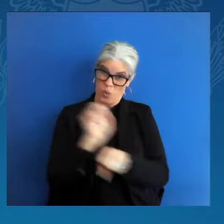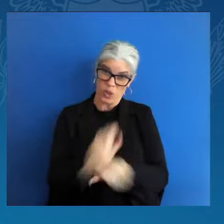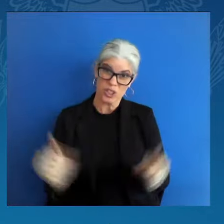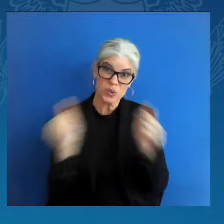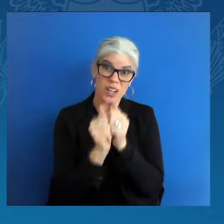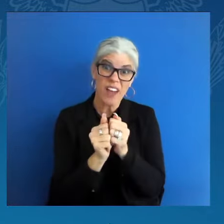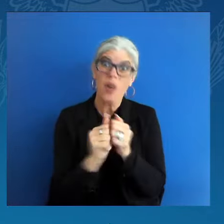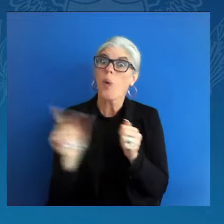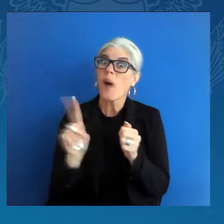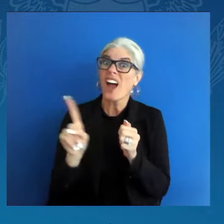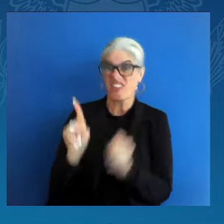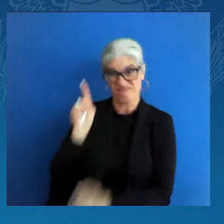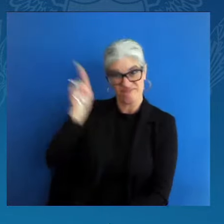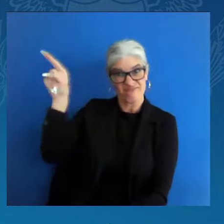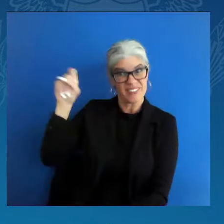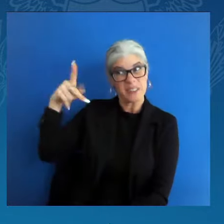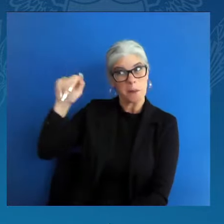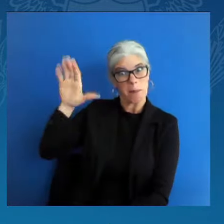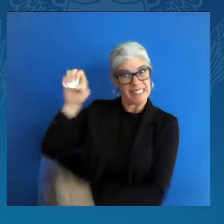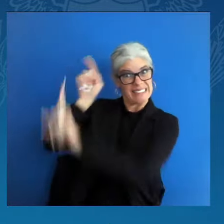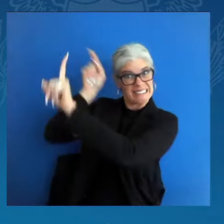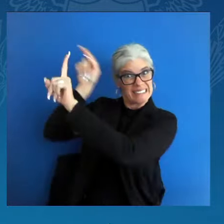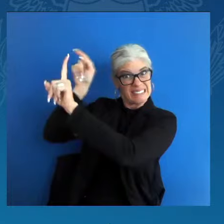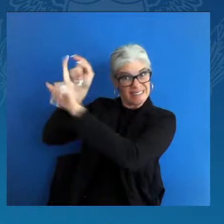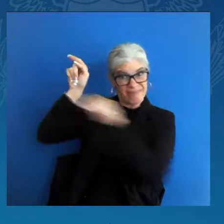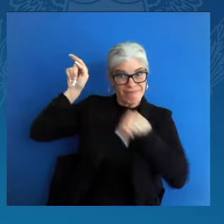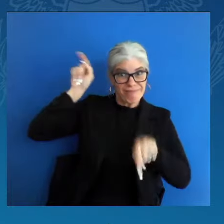around the world rely on images and data